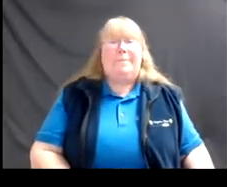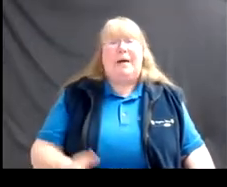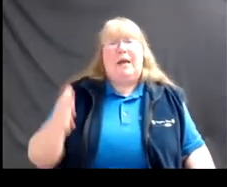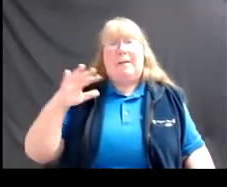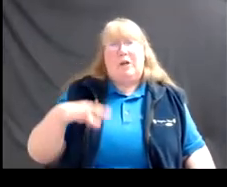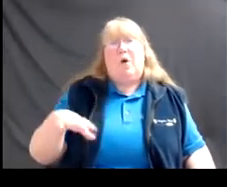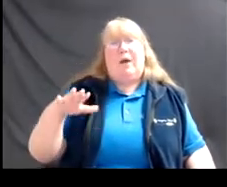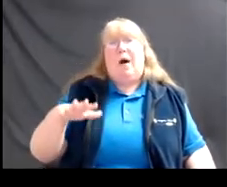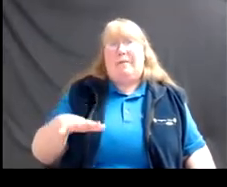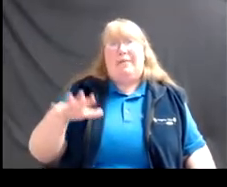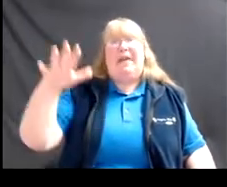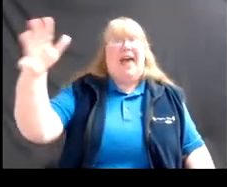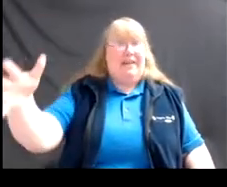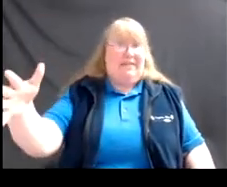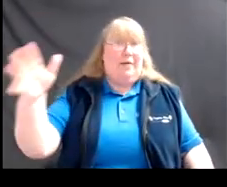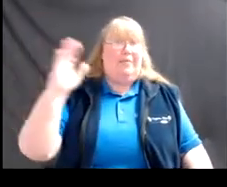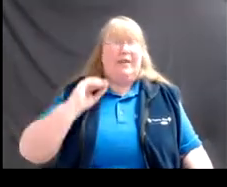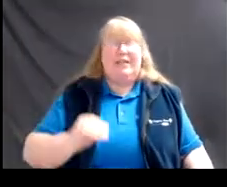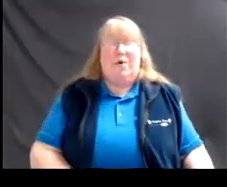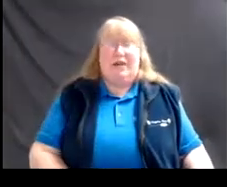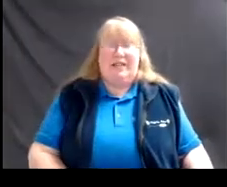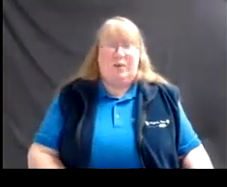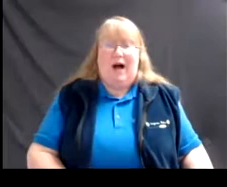but knowing what may be ahead of them is important as well.